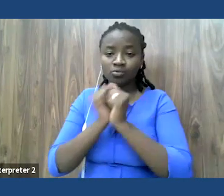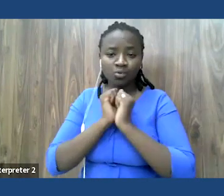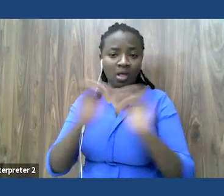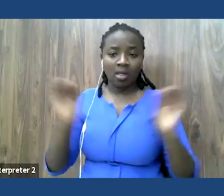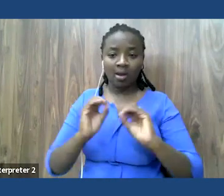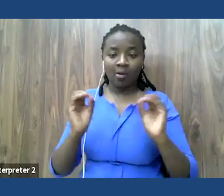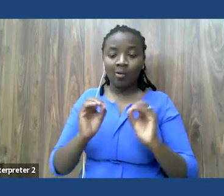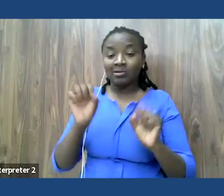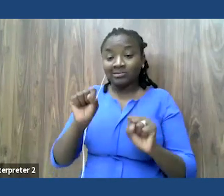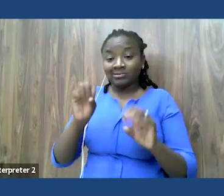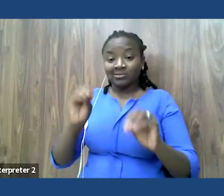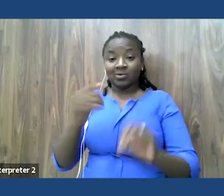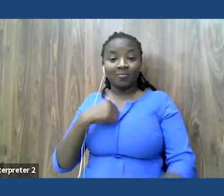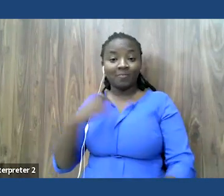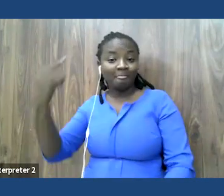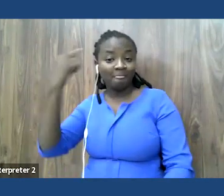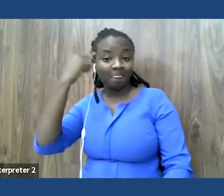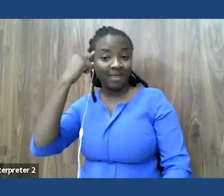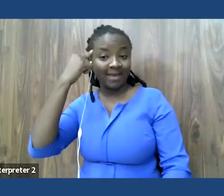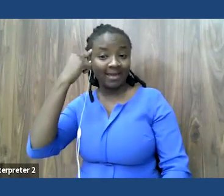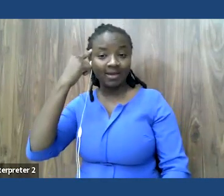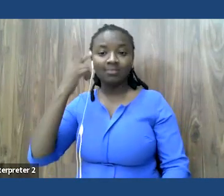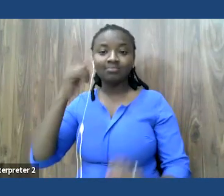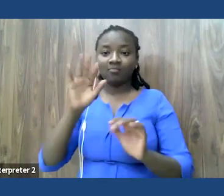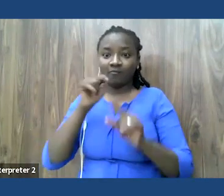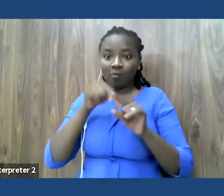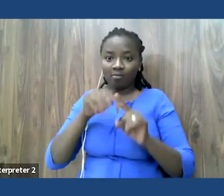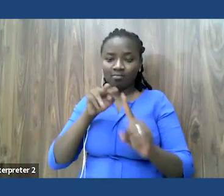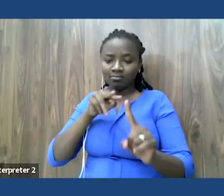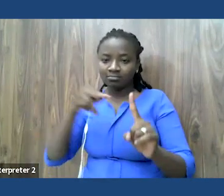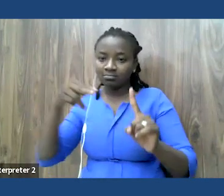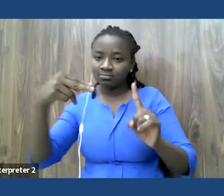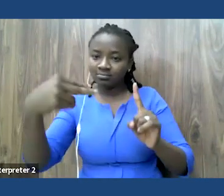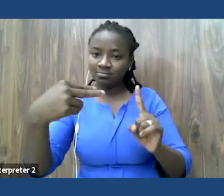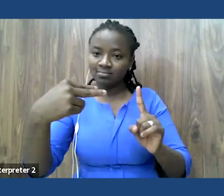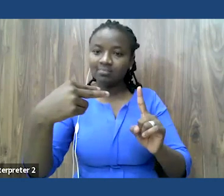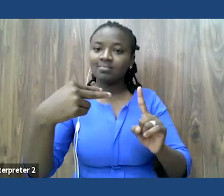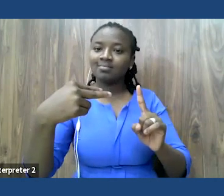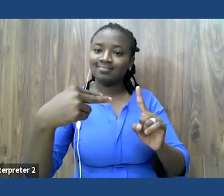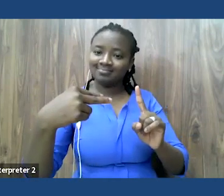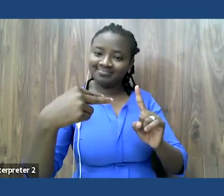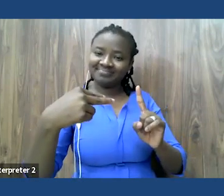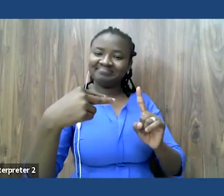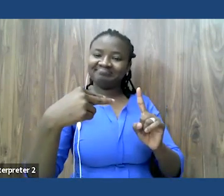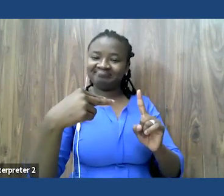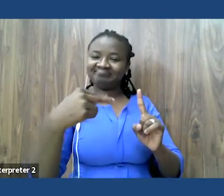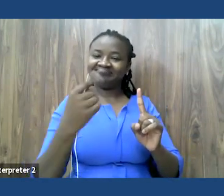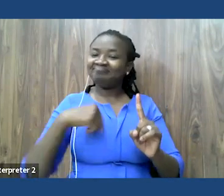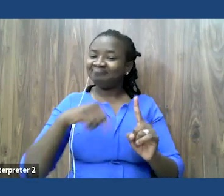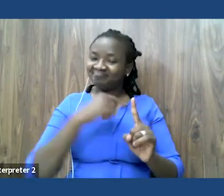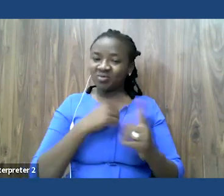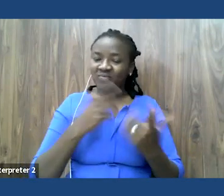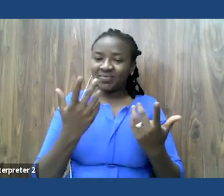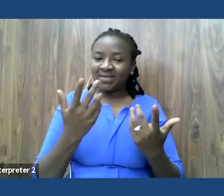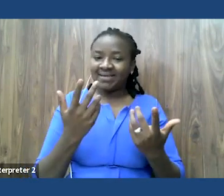So I think from timing standard we are also ready for what I call the big play.